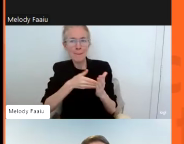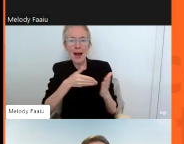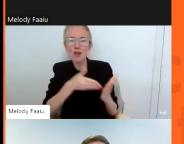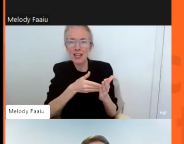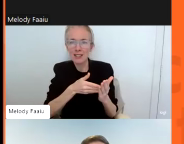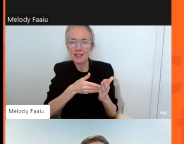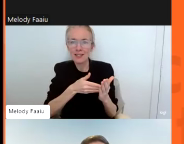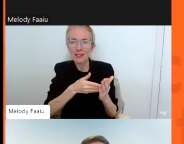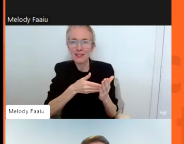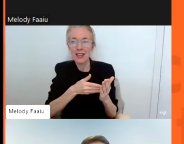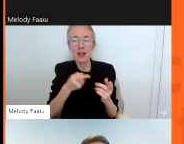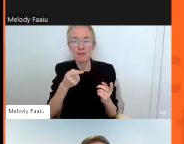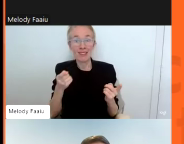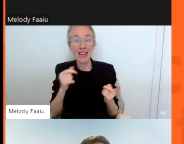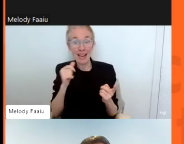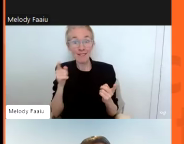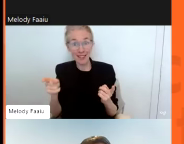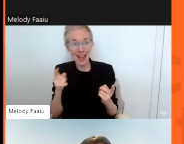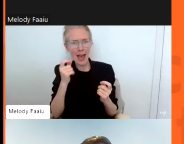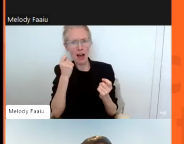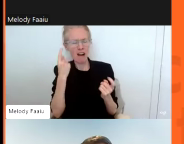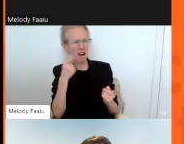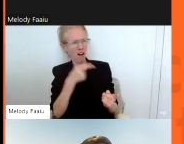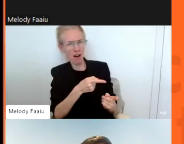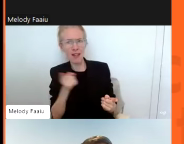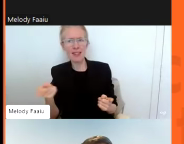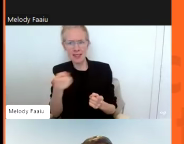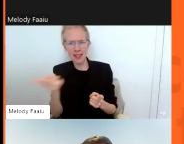then they would have a lot more concern or awareness of it. And